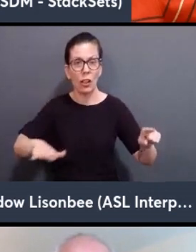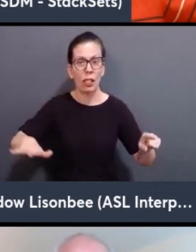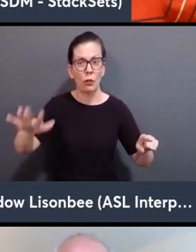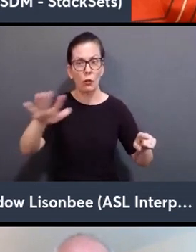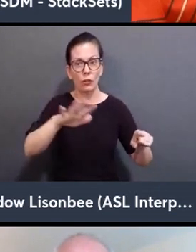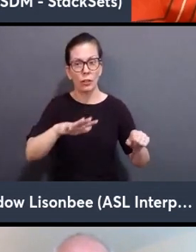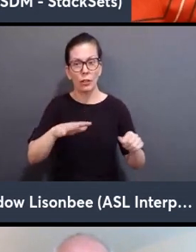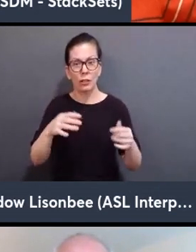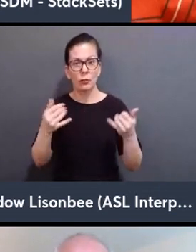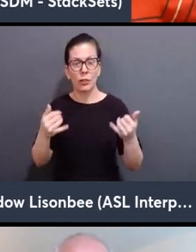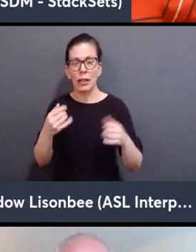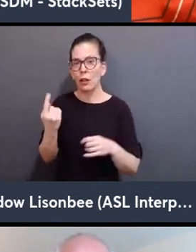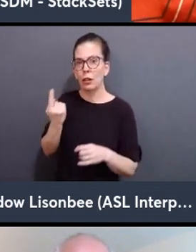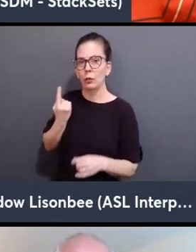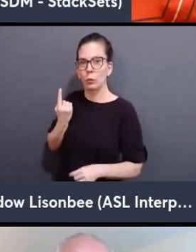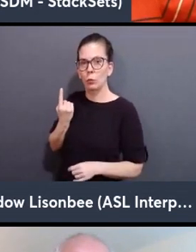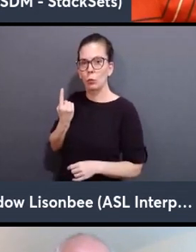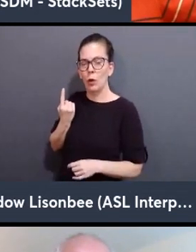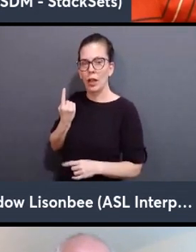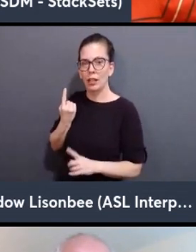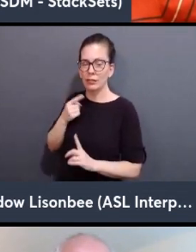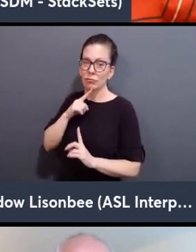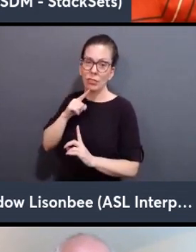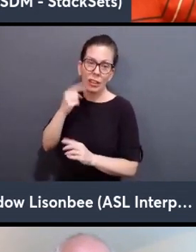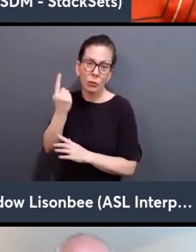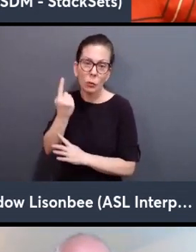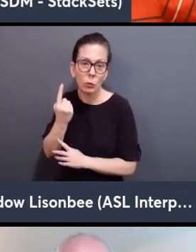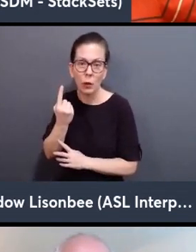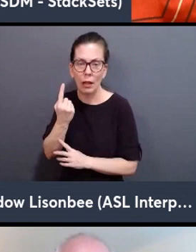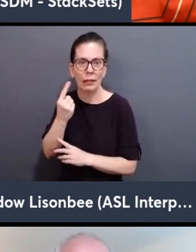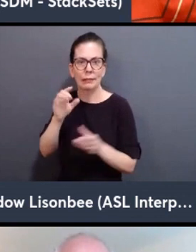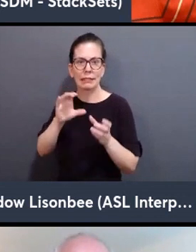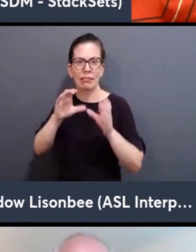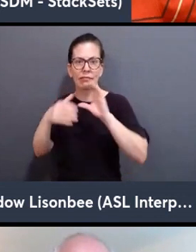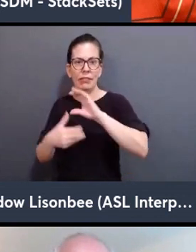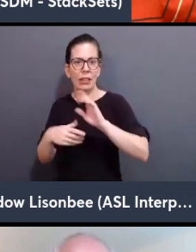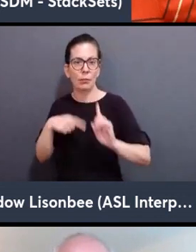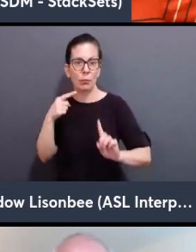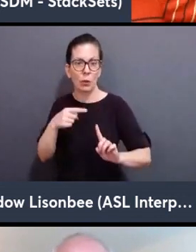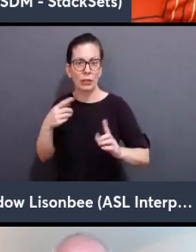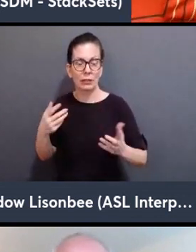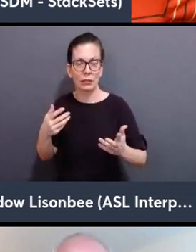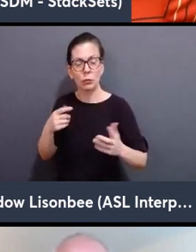from one essentially configuration point when you created that StackSet.